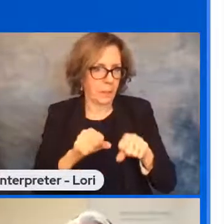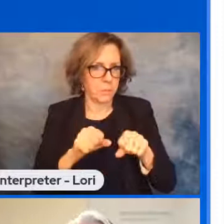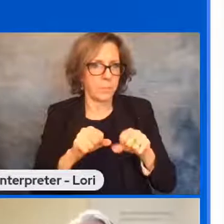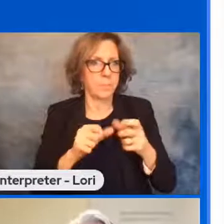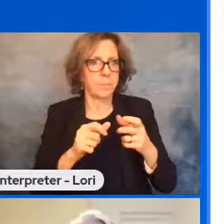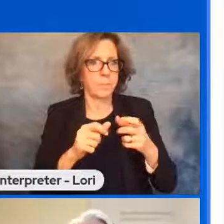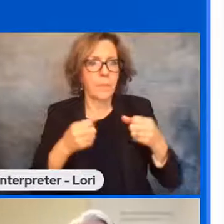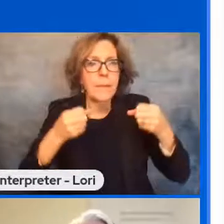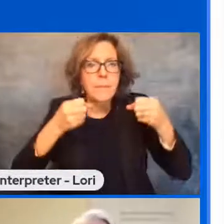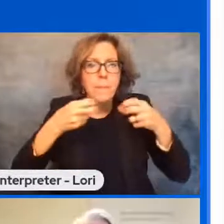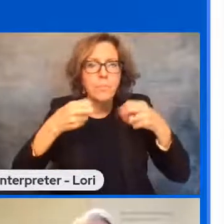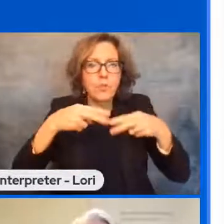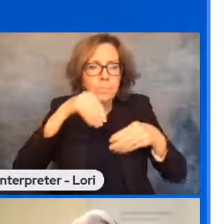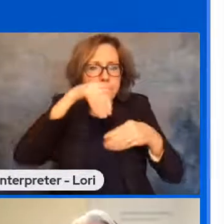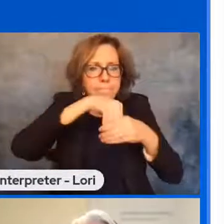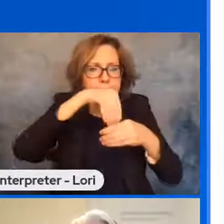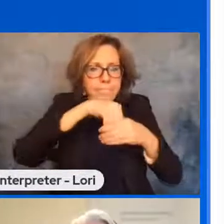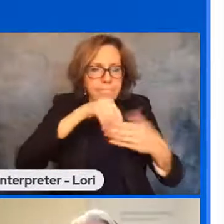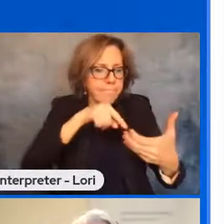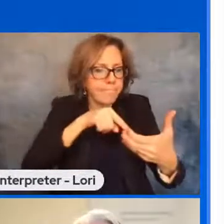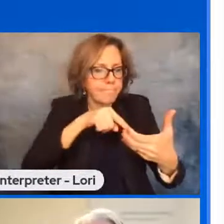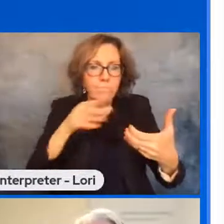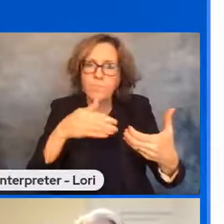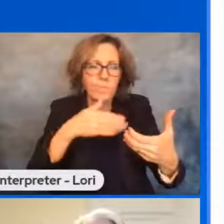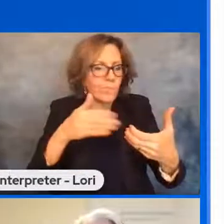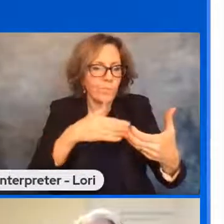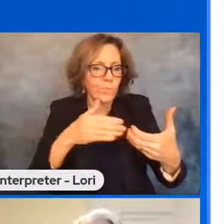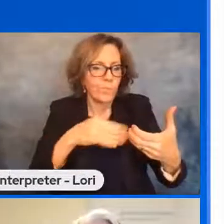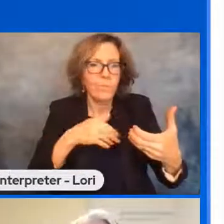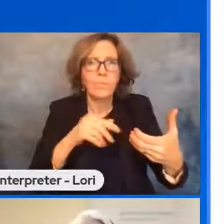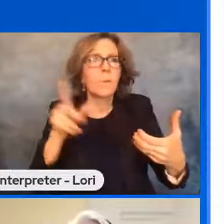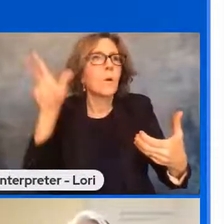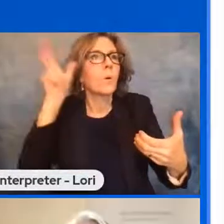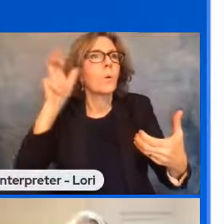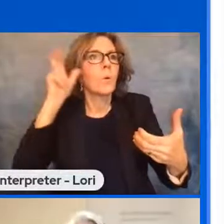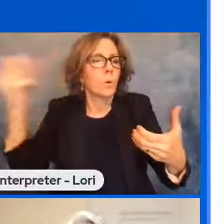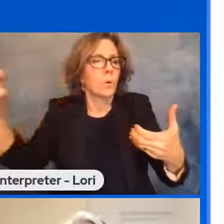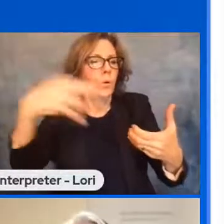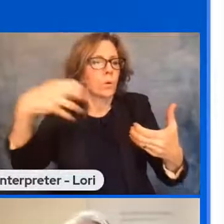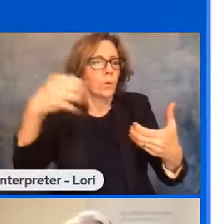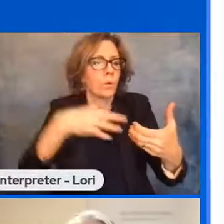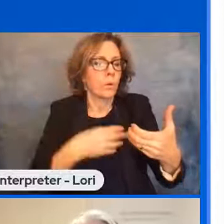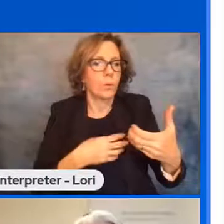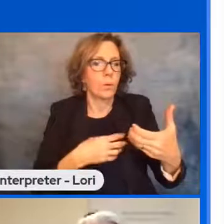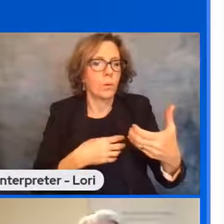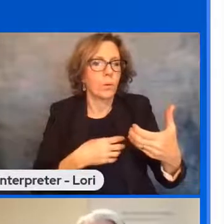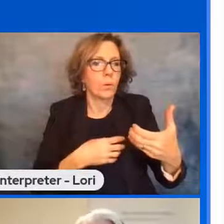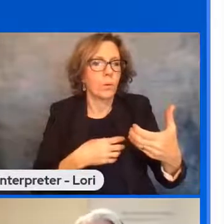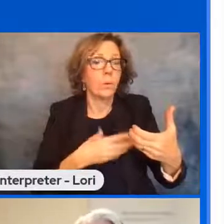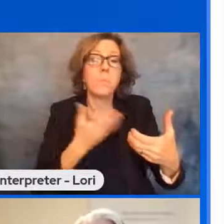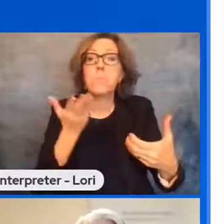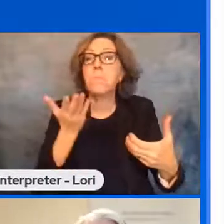for almost any audio stream that comes onto your device. So if you're viewing something on a social network that